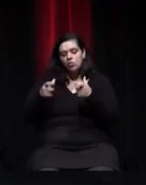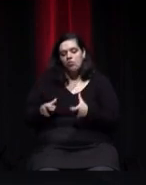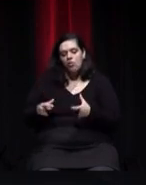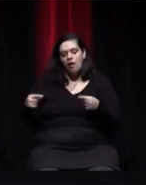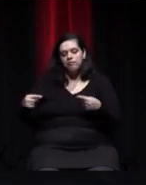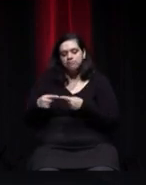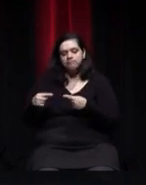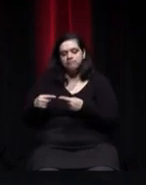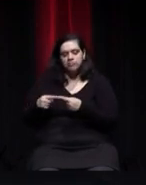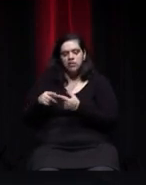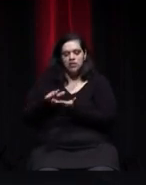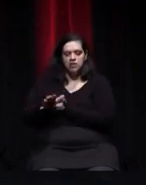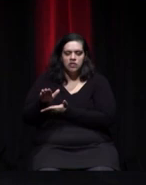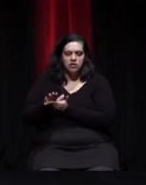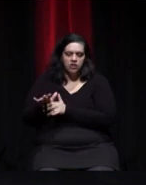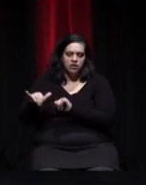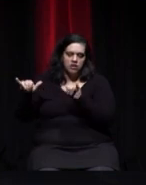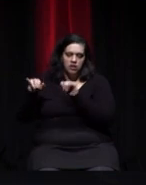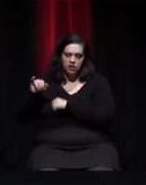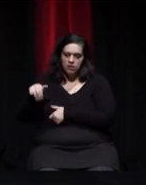In this project, this place for the press,